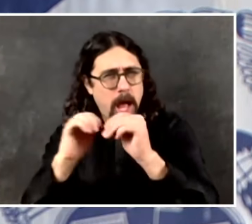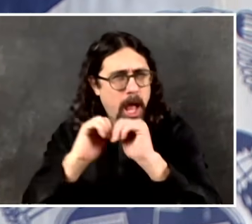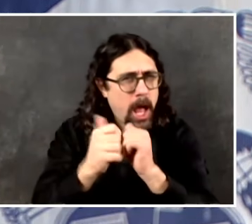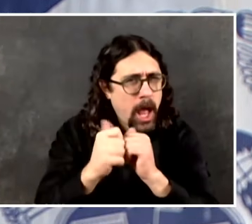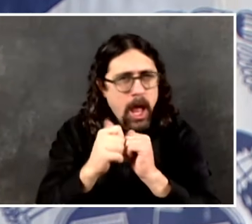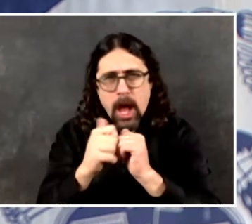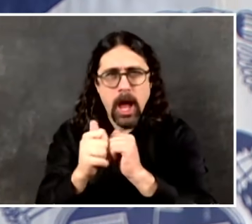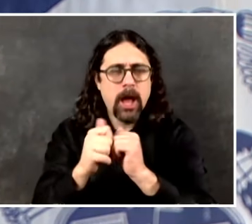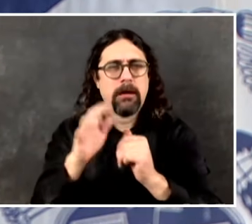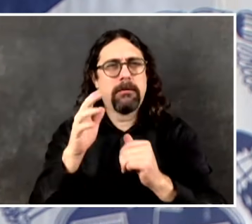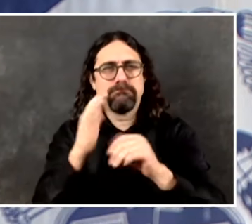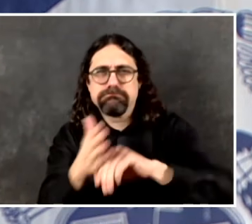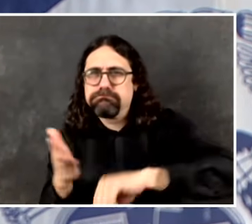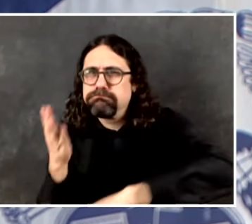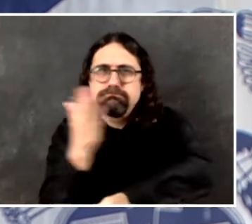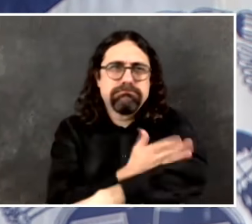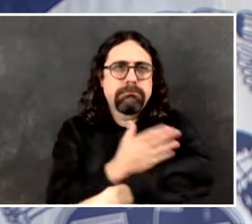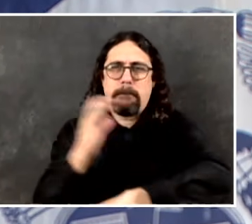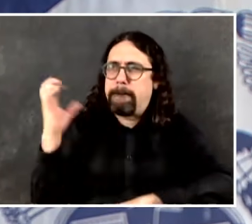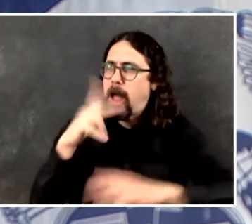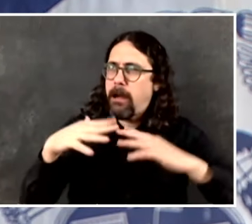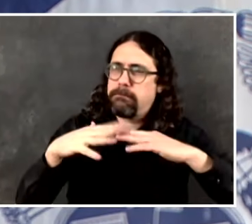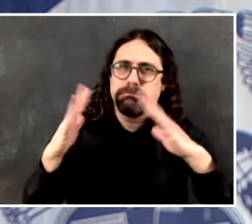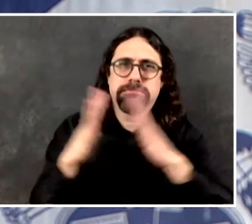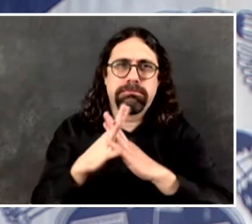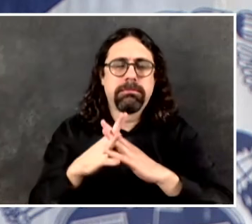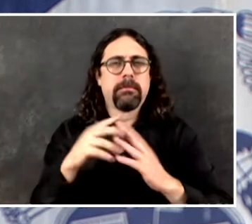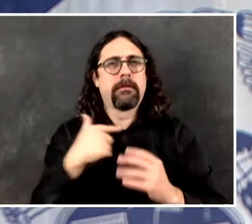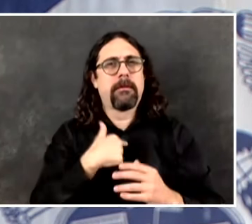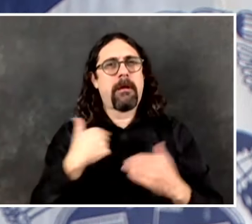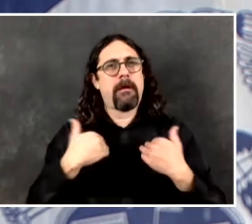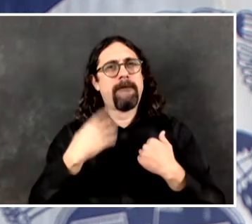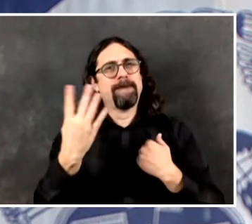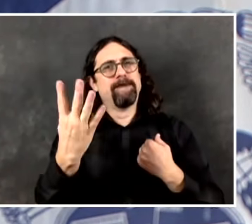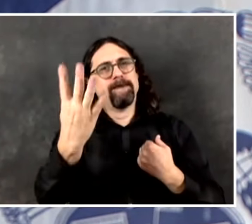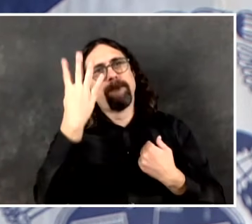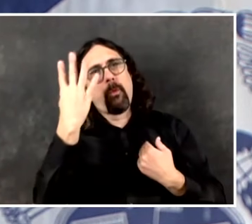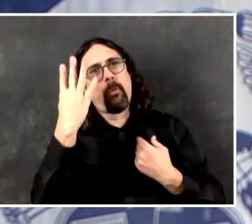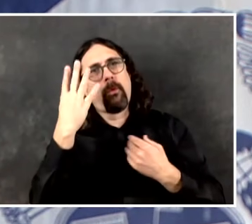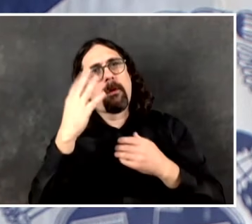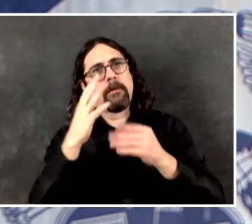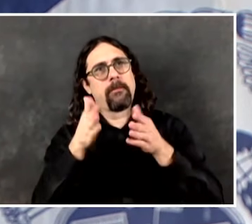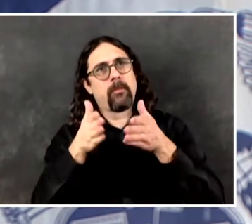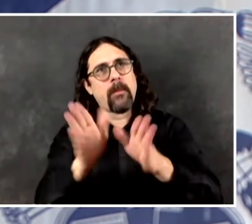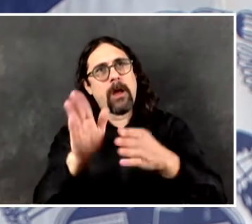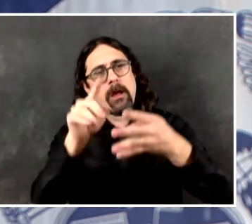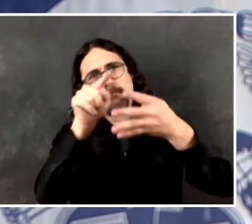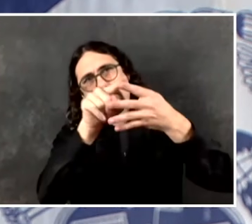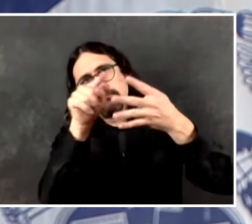SPECIFIC PIECES OF OURT SRATEGY. AGAIN, THESE ARE JUST THE INITIAL BUILDING BLOCKS, AS I ISAD,SO ME